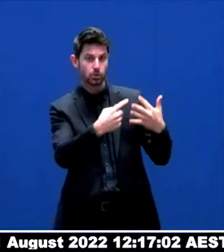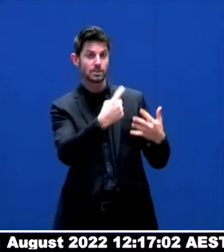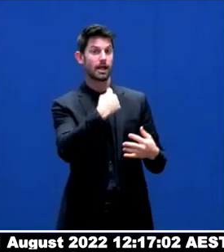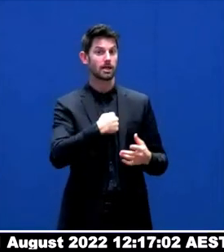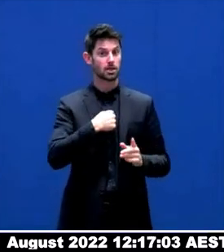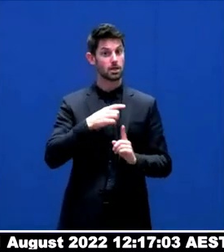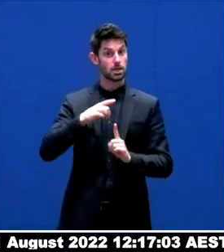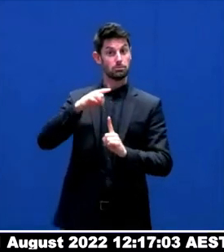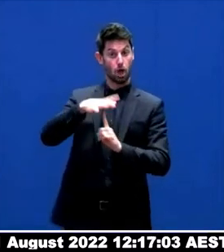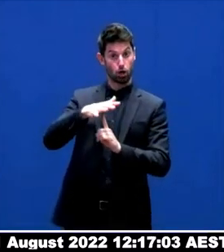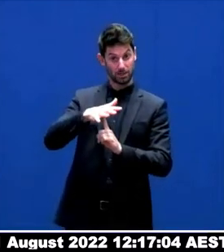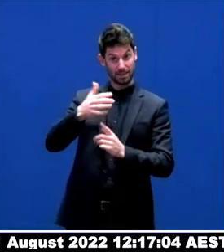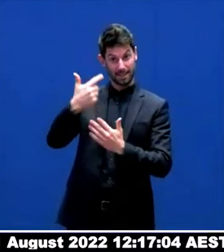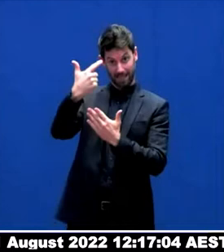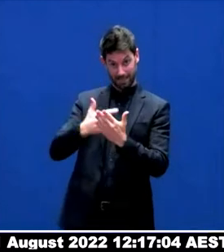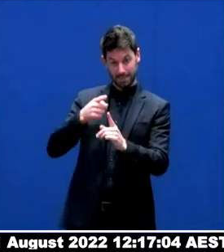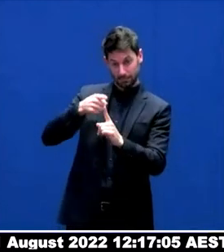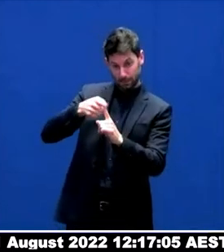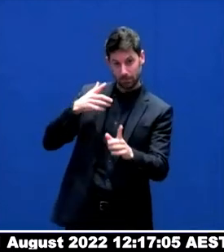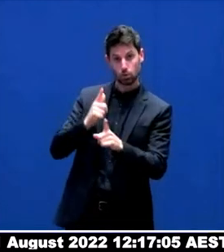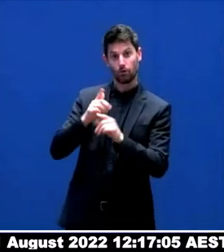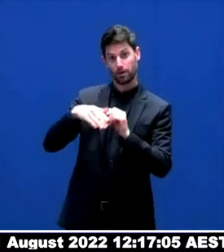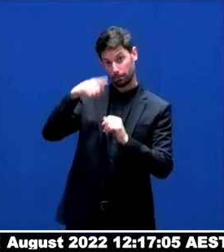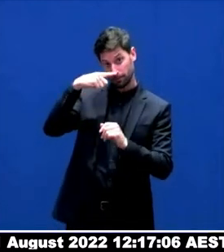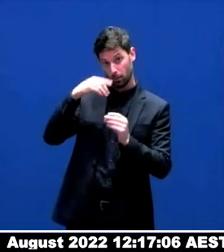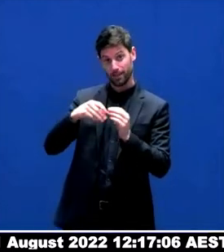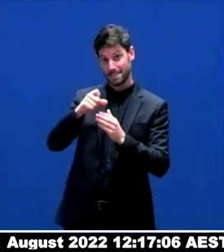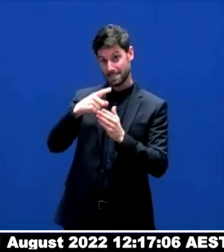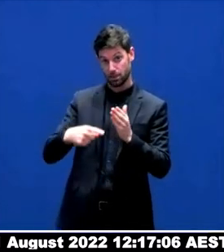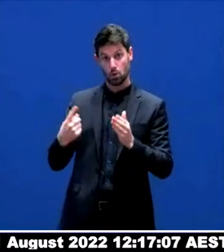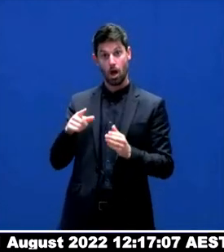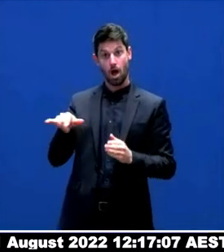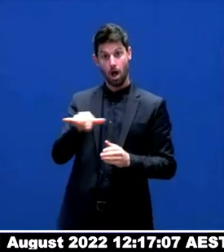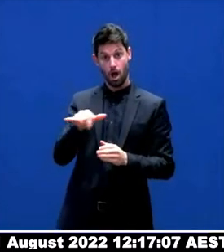with disability either coming out of homelessness or at risk of homelessness,